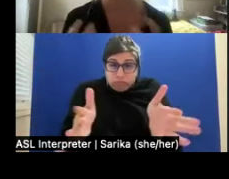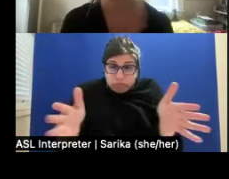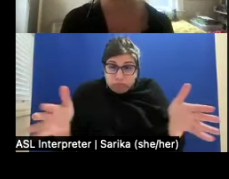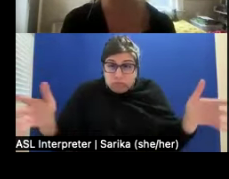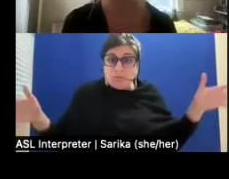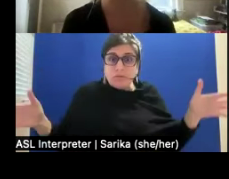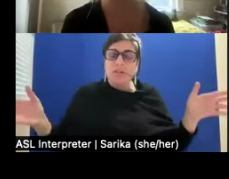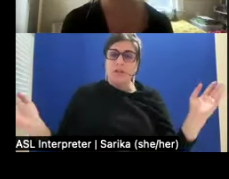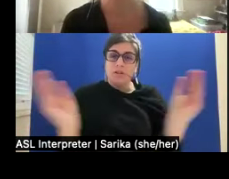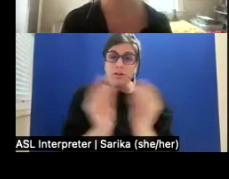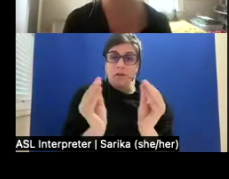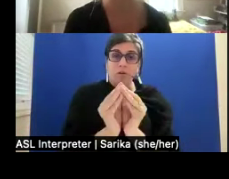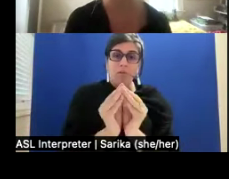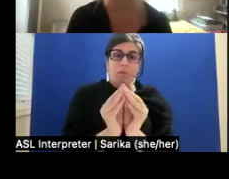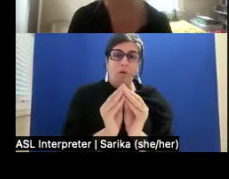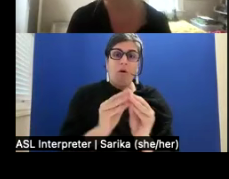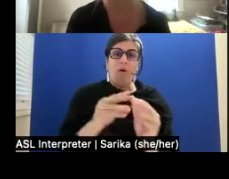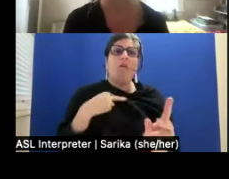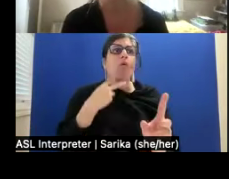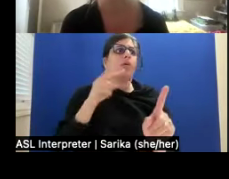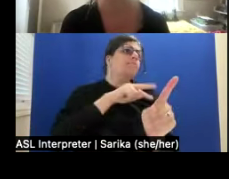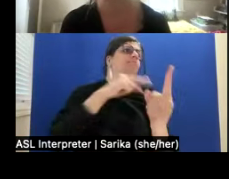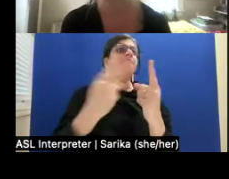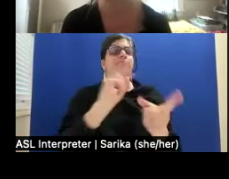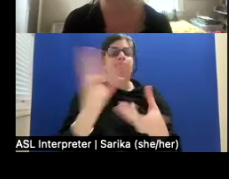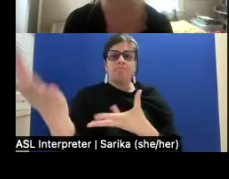there are to the challenges that might separate us at the table.